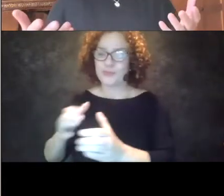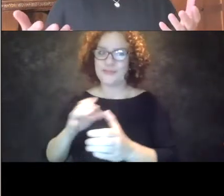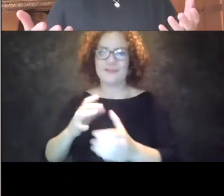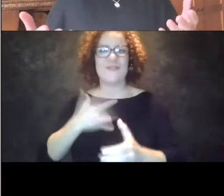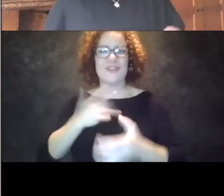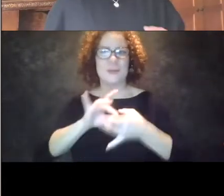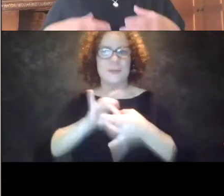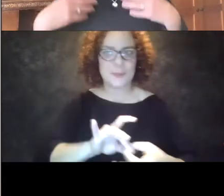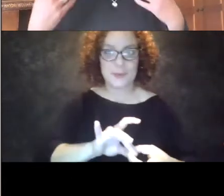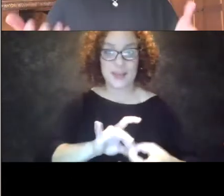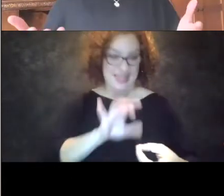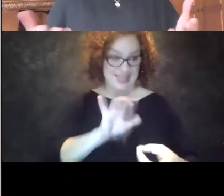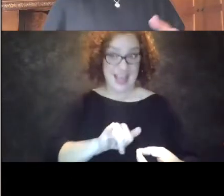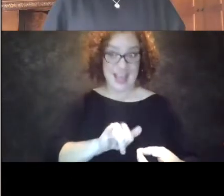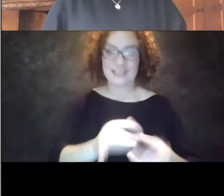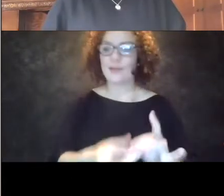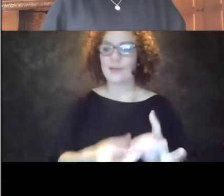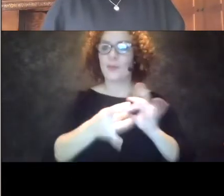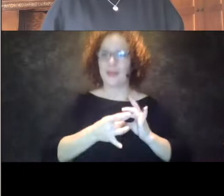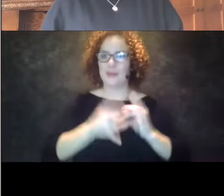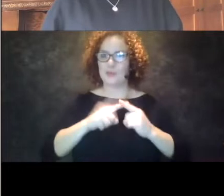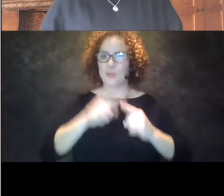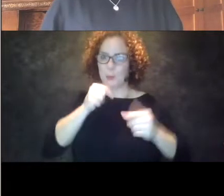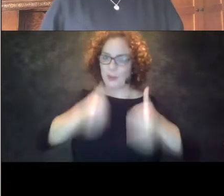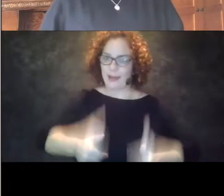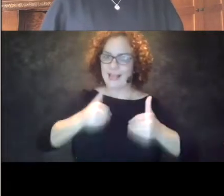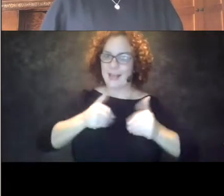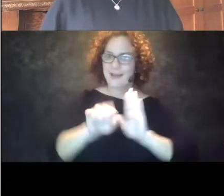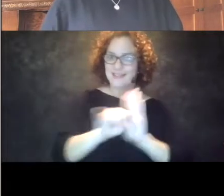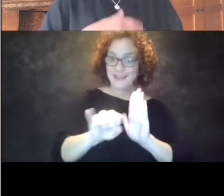for yourself, which becomes more and more important as kids get older. And then finally,